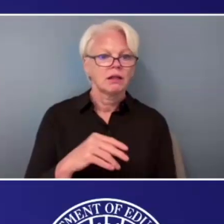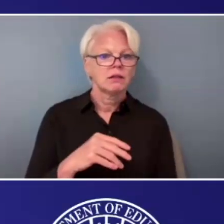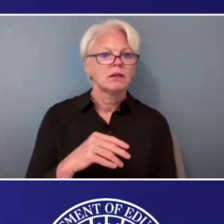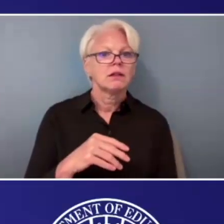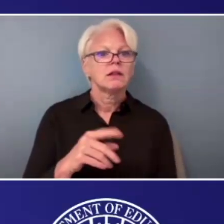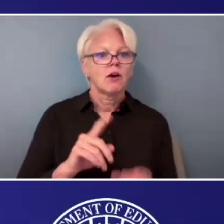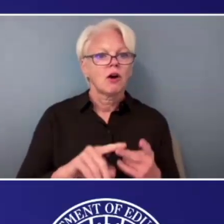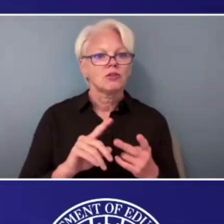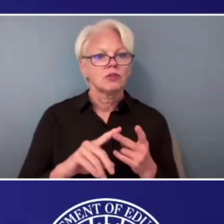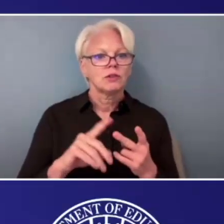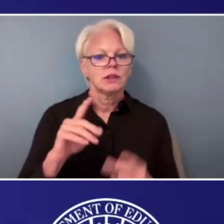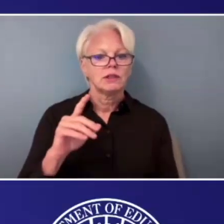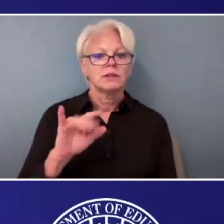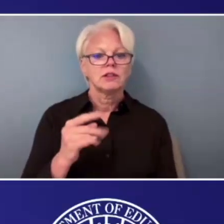Public institutions, primary?